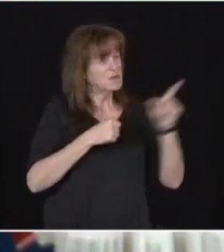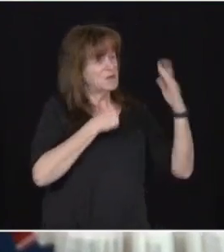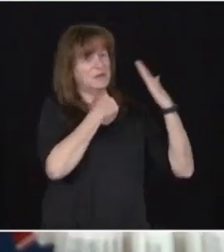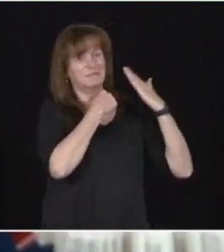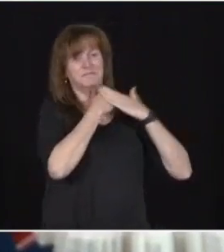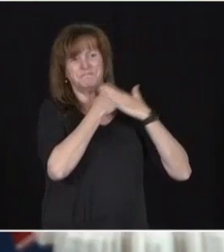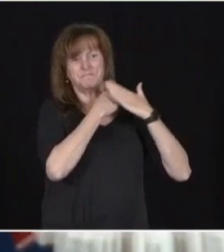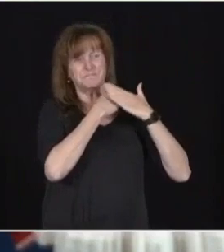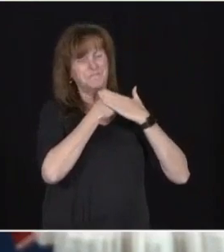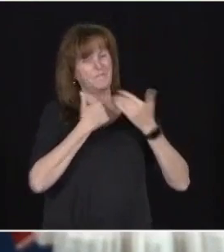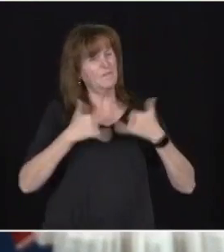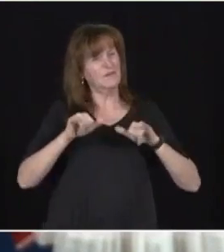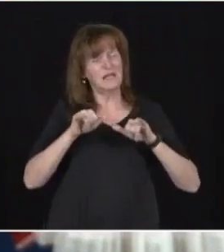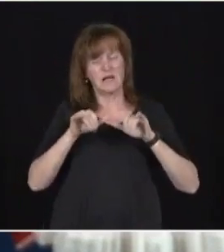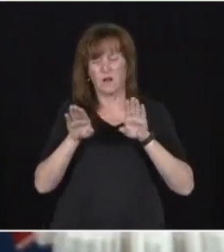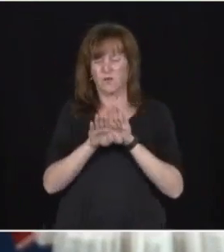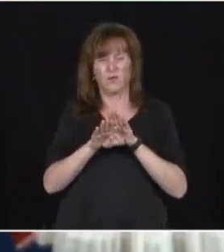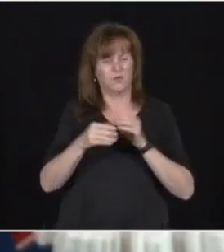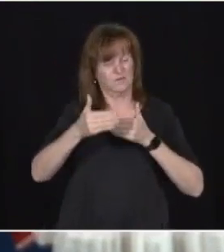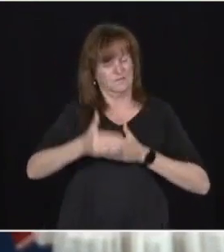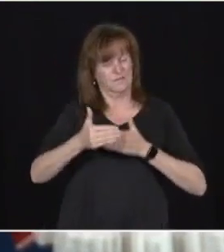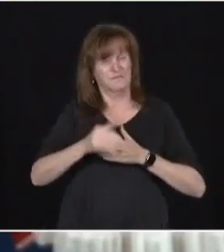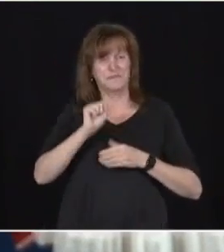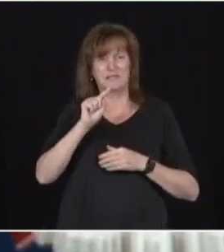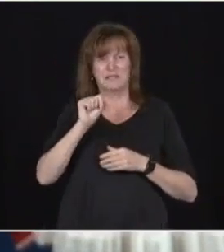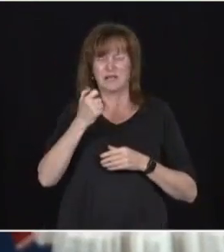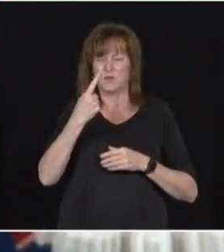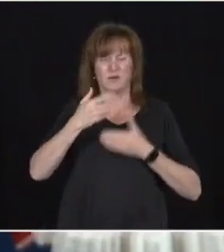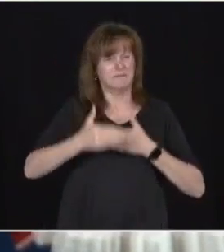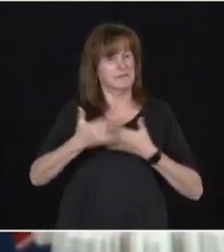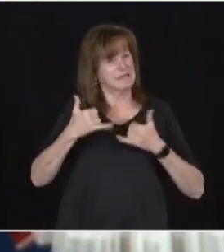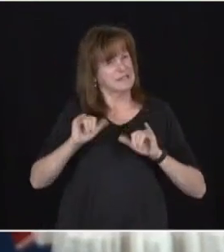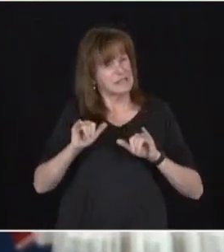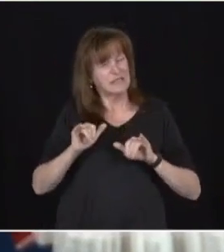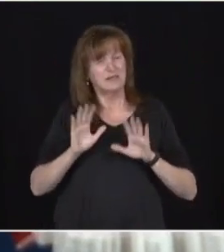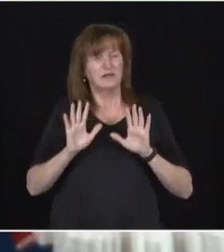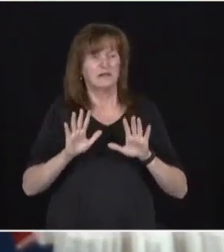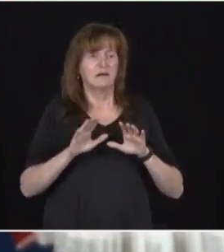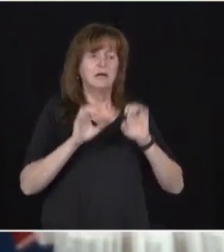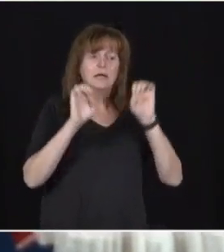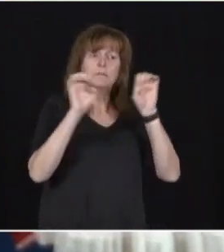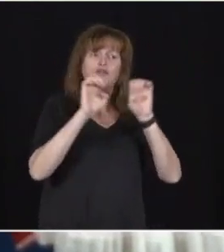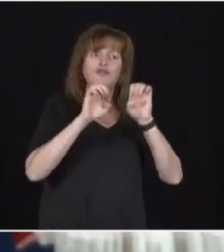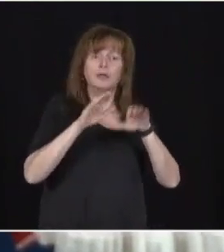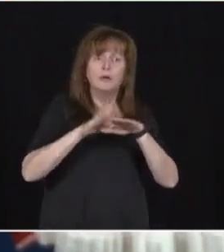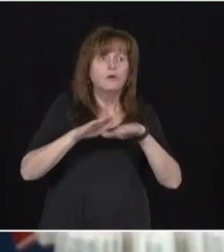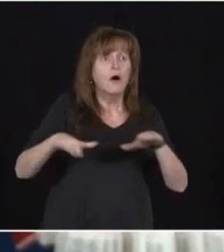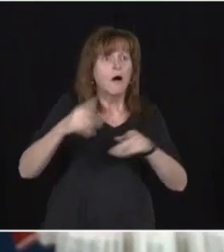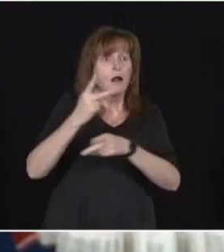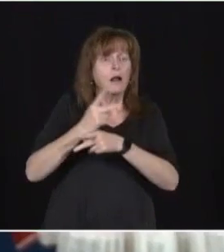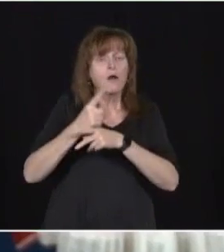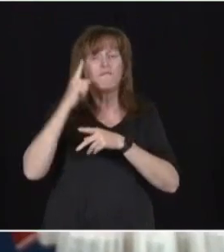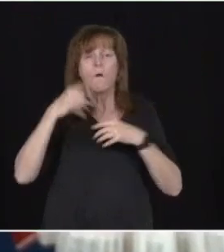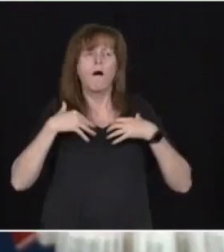Following the advice, licensed childcare centers will also remain closed through this stage we are in today. Emergency childcare will